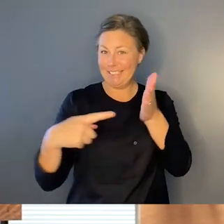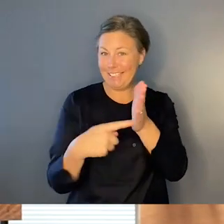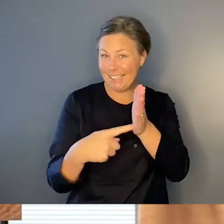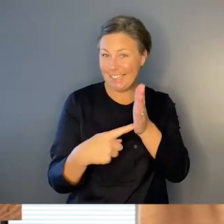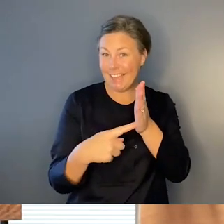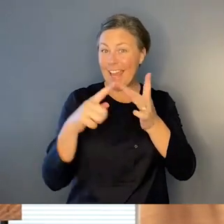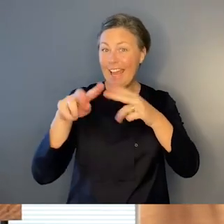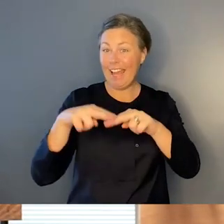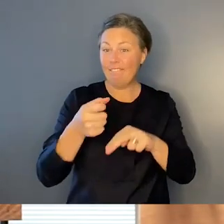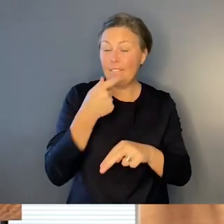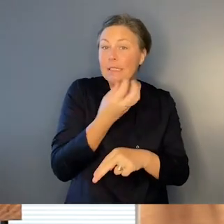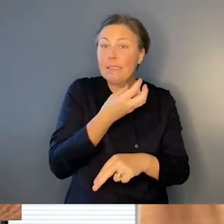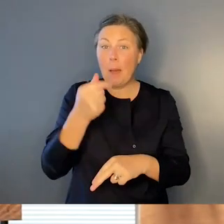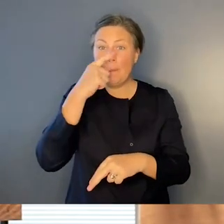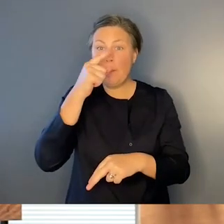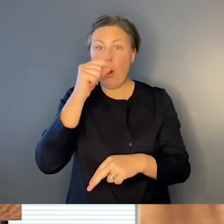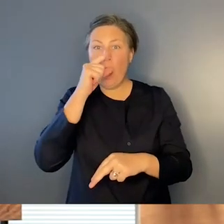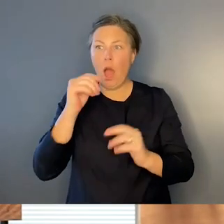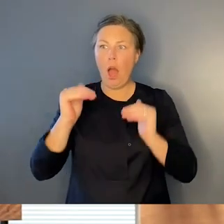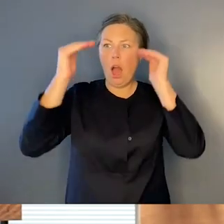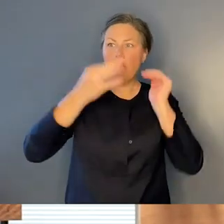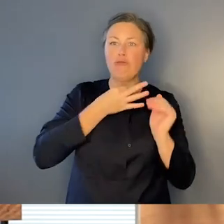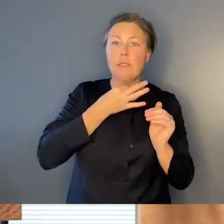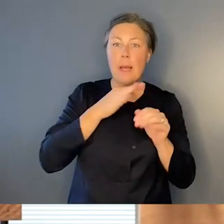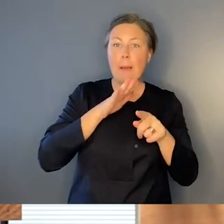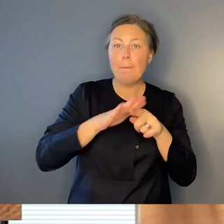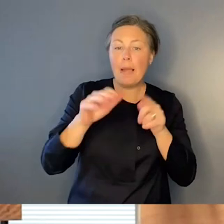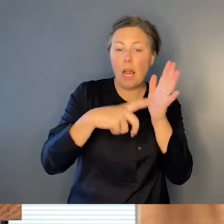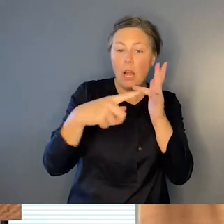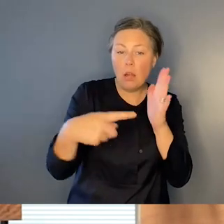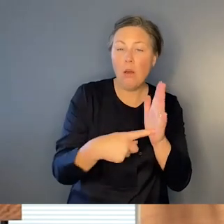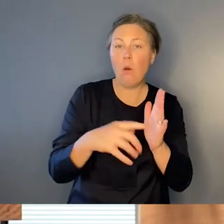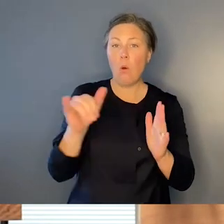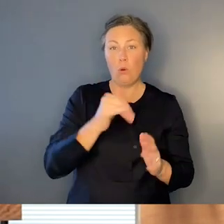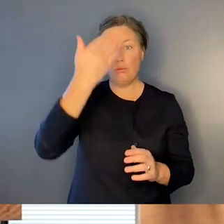can lead to increased risk of blood clots, stroke, or breast cancer.